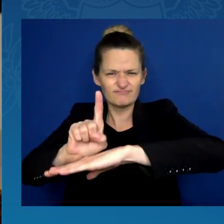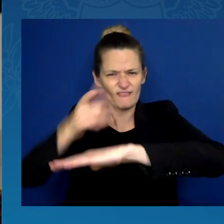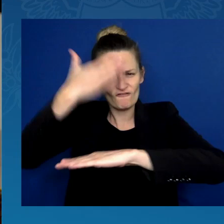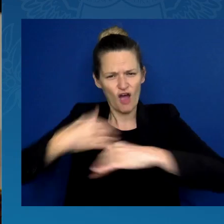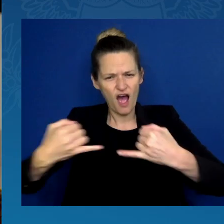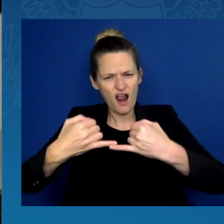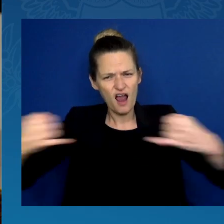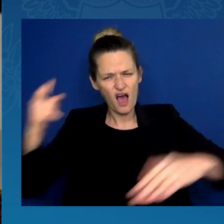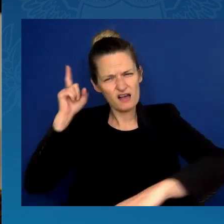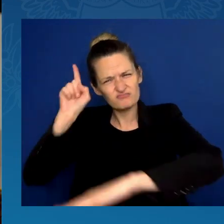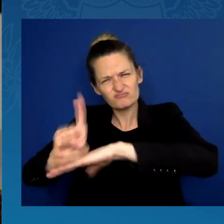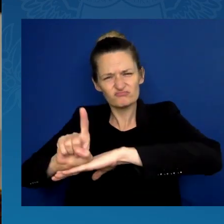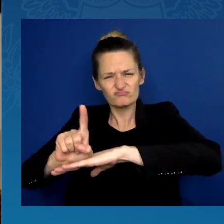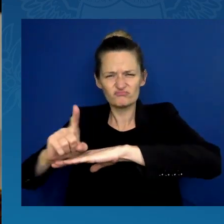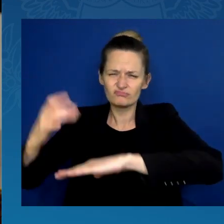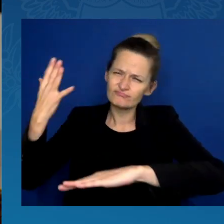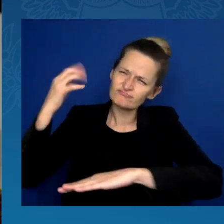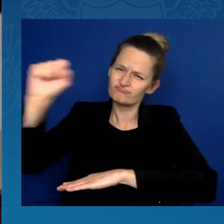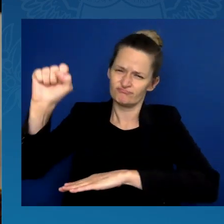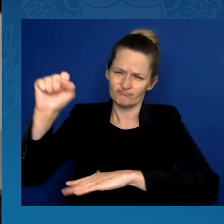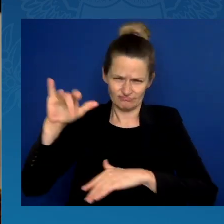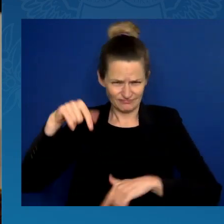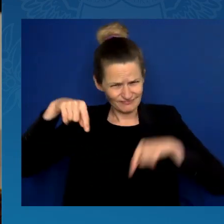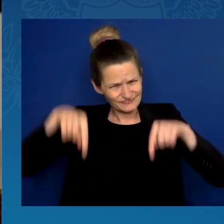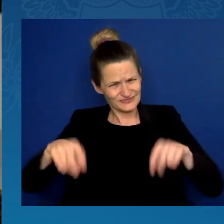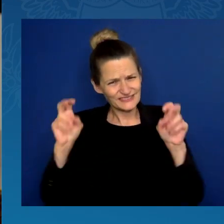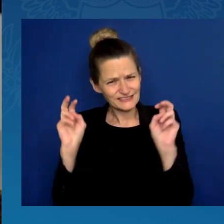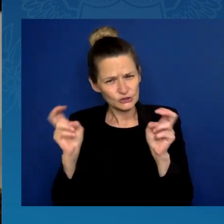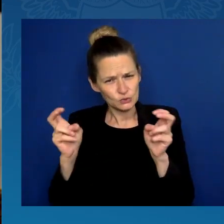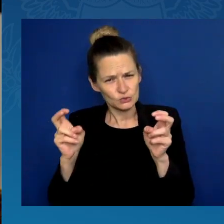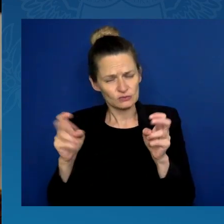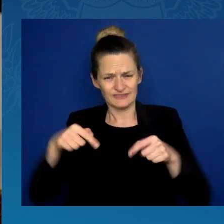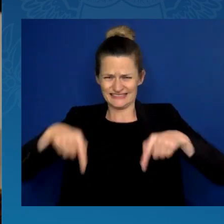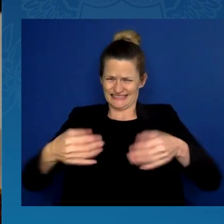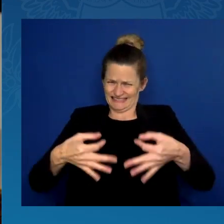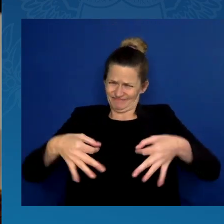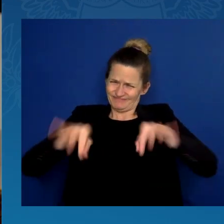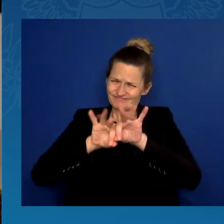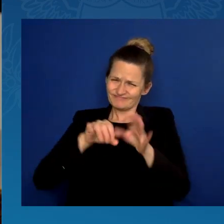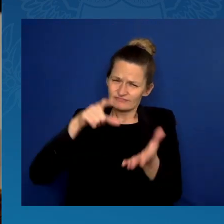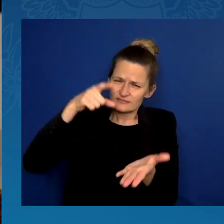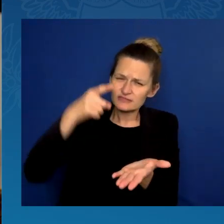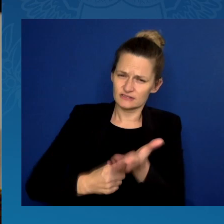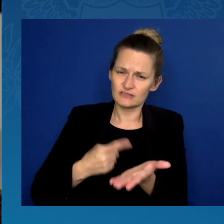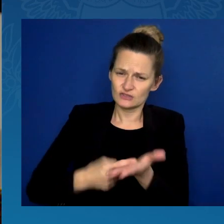that we will have that will be about learning about the work that is happening on the ground,